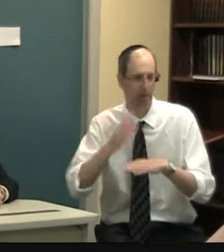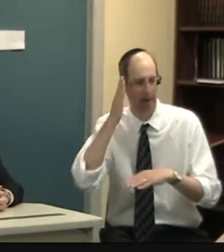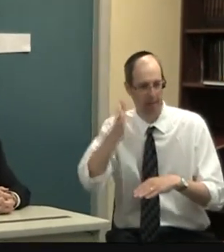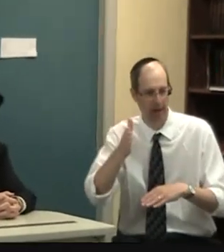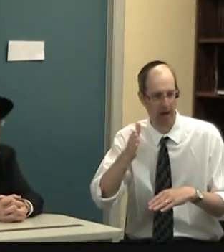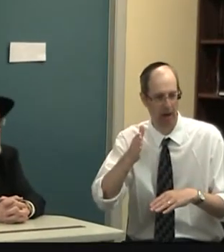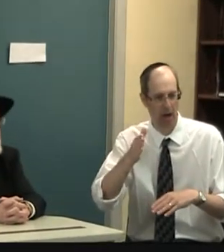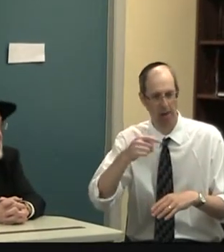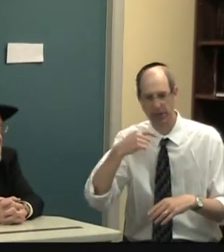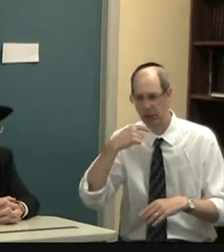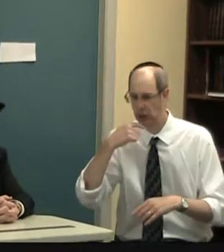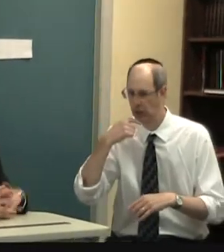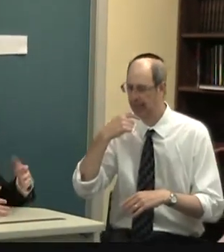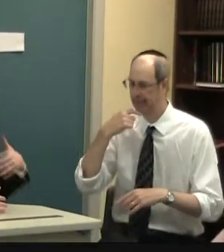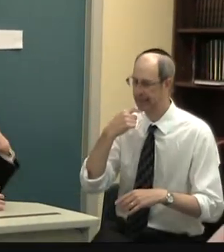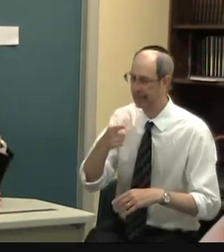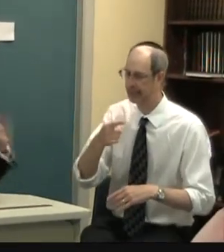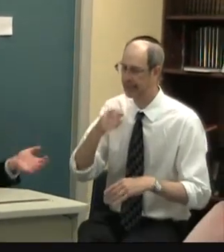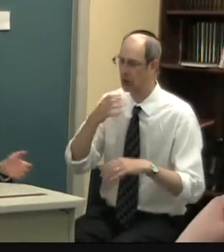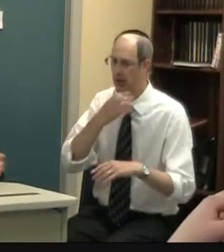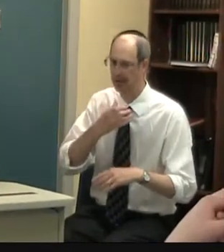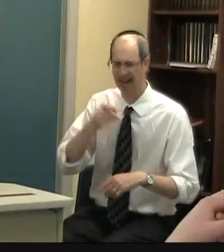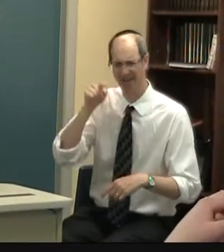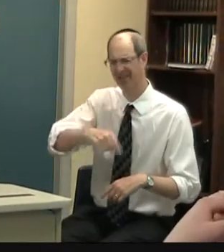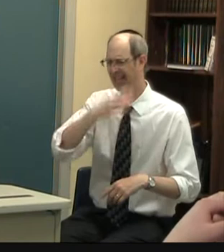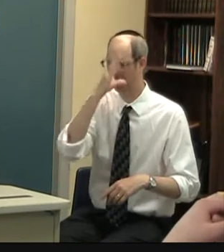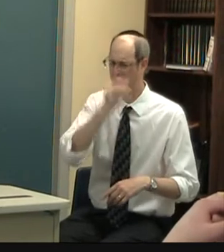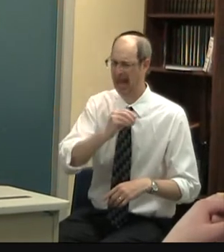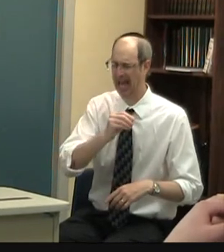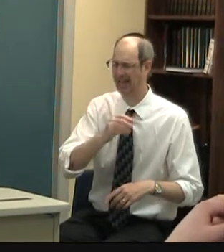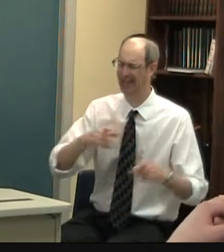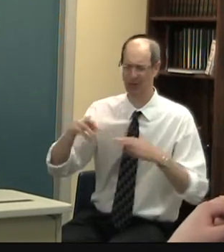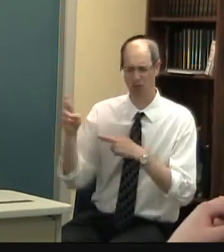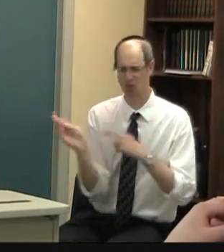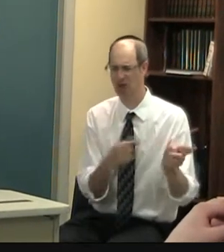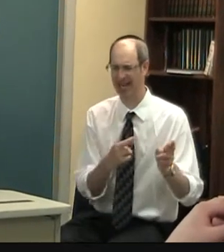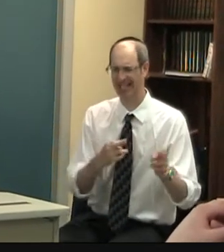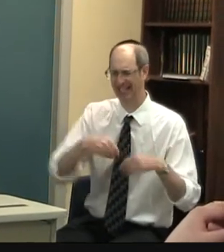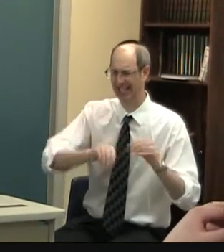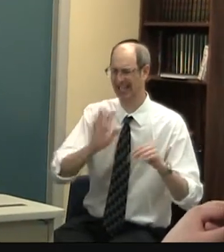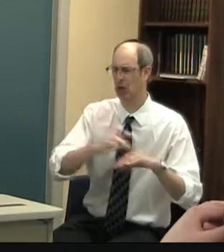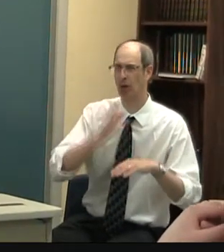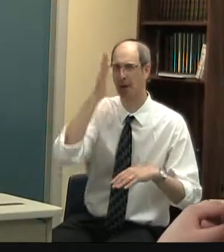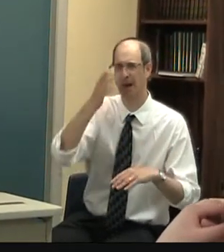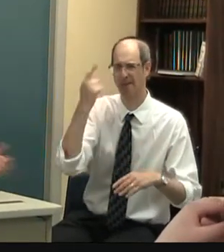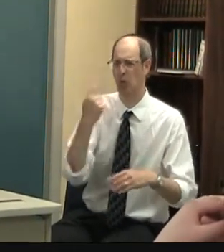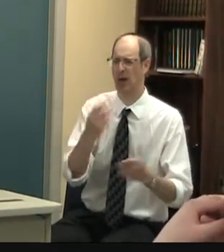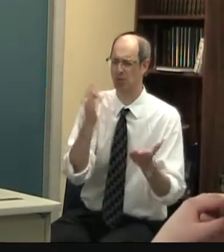She turned to the reverend she says a man like this who's ready to sell us i love hava for ruble as a way of making fun of somebody